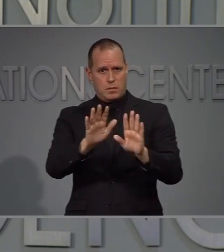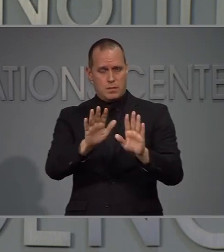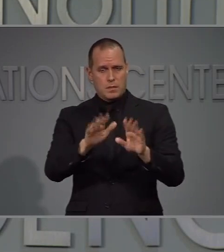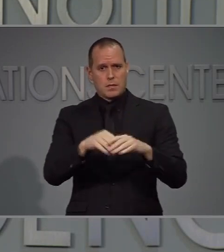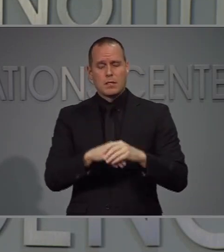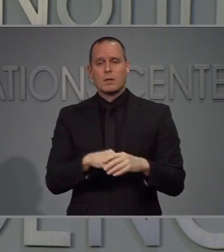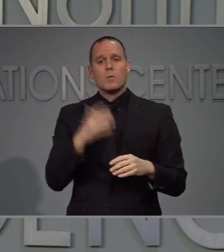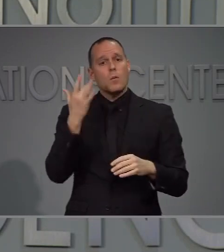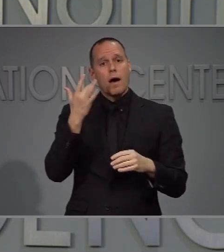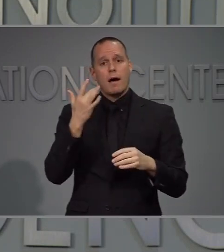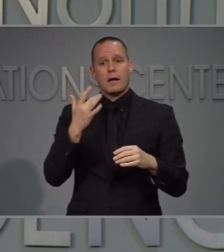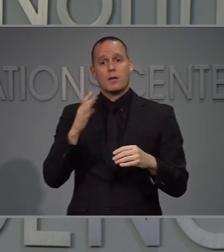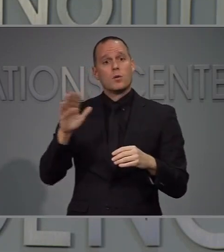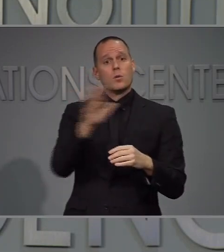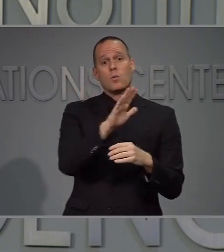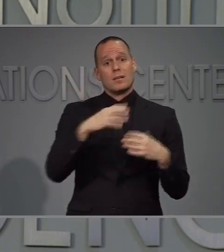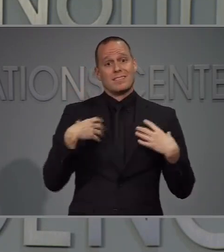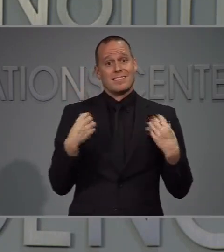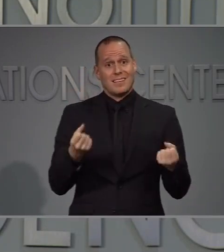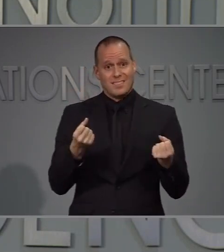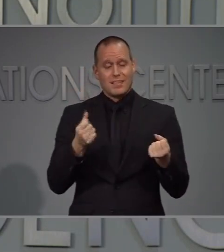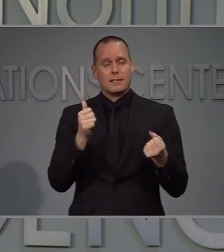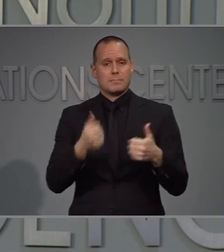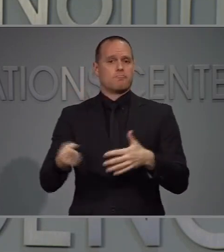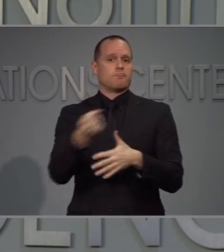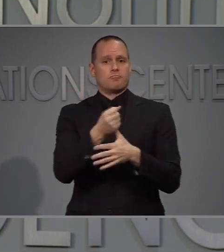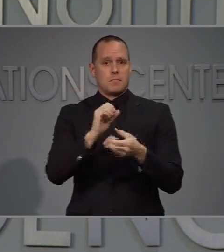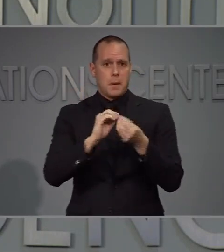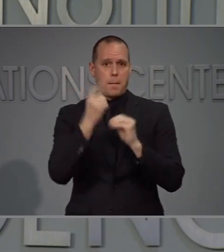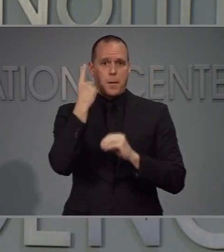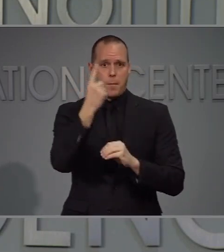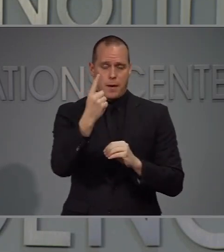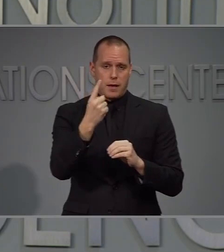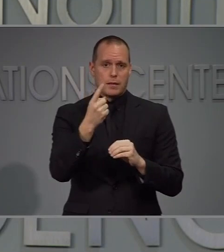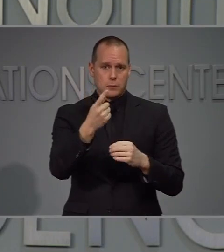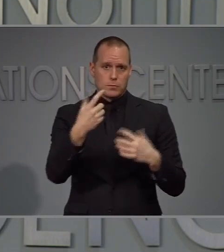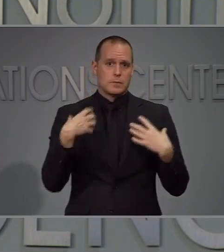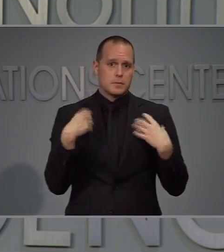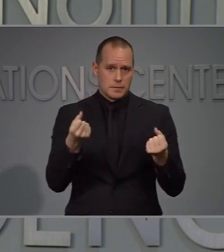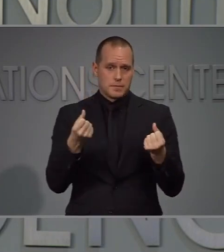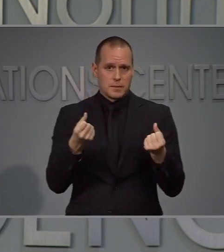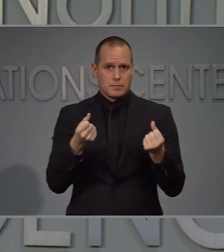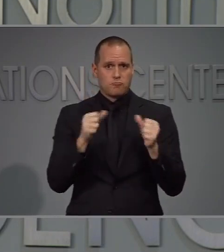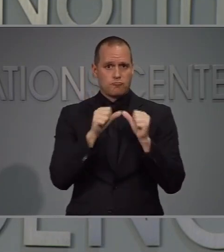HAVE A PLAN TO DO THAT. WE NEED TO HIT CERTAIN METRICS THE CAUSE